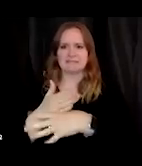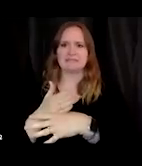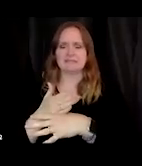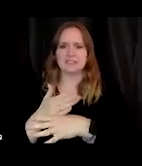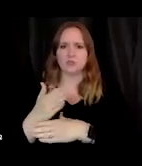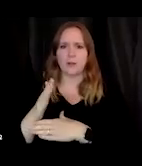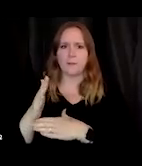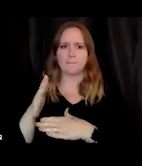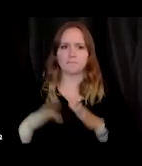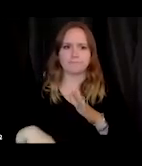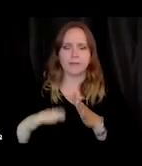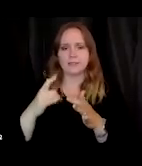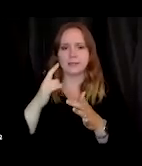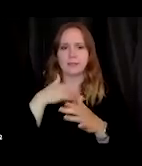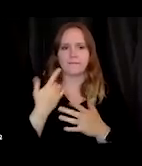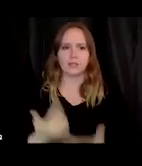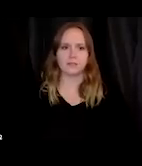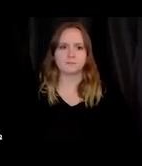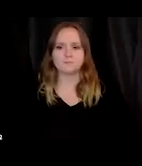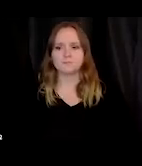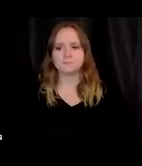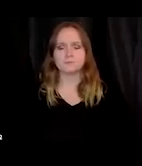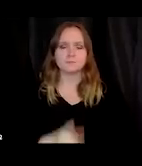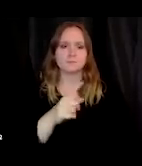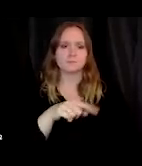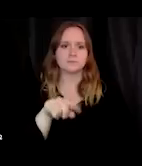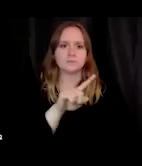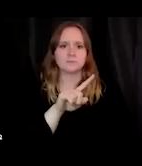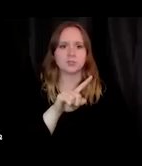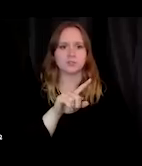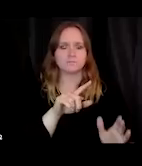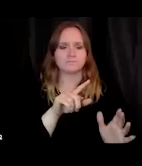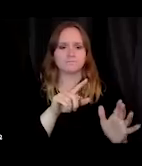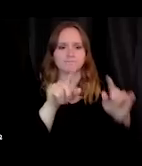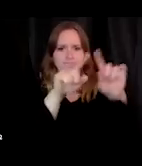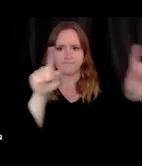These are some clutter image rating scales that I'll mention just because they are readily available online,